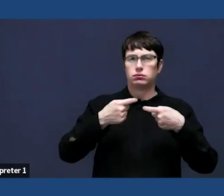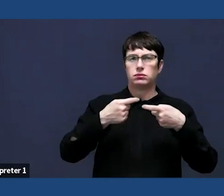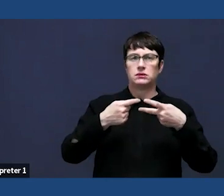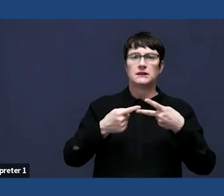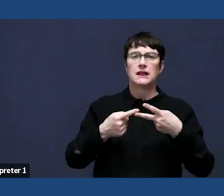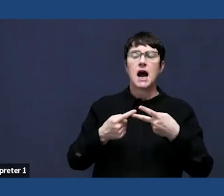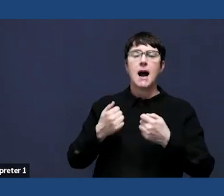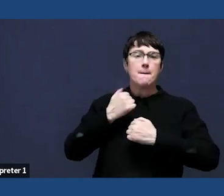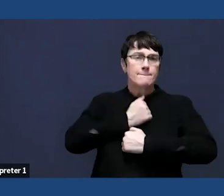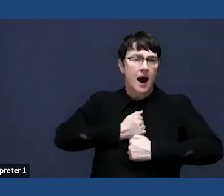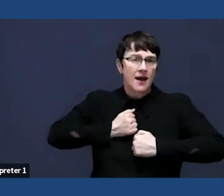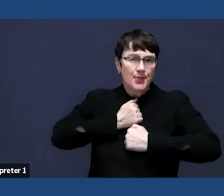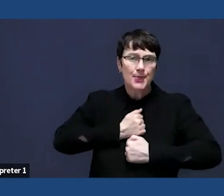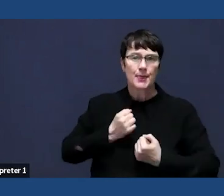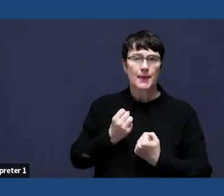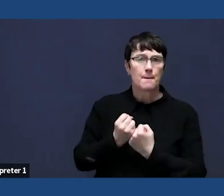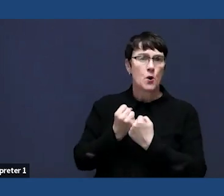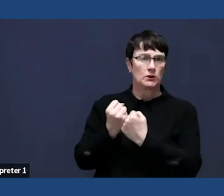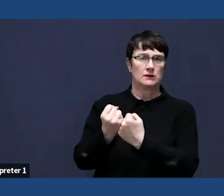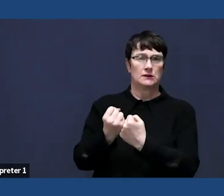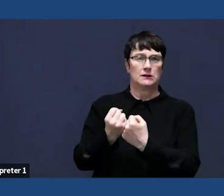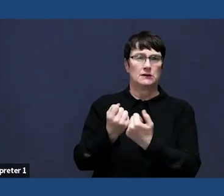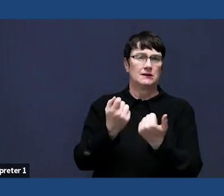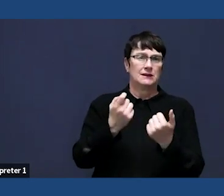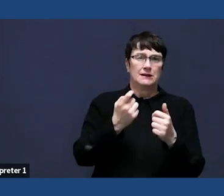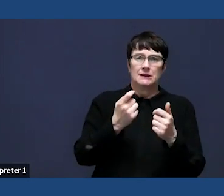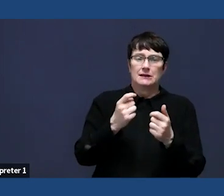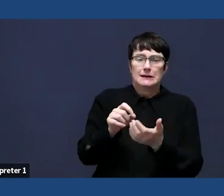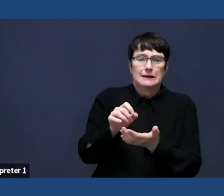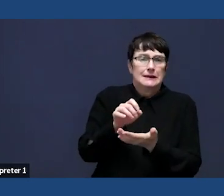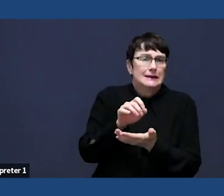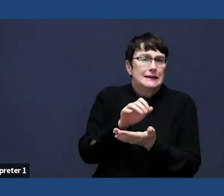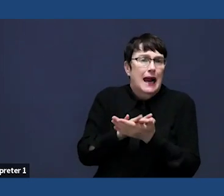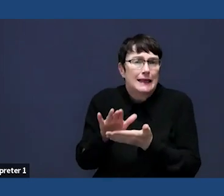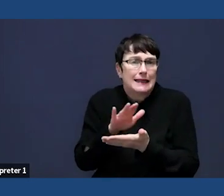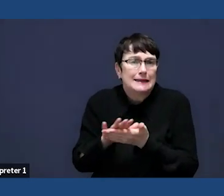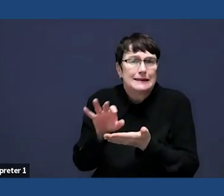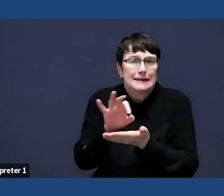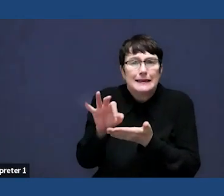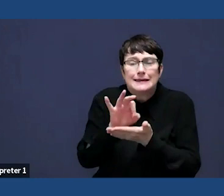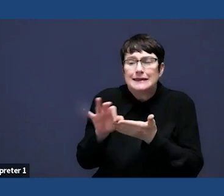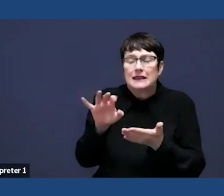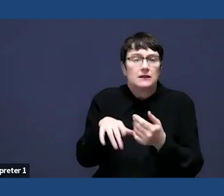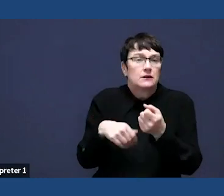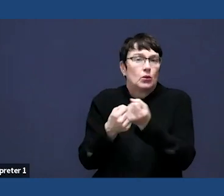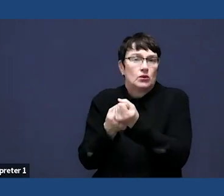But far too often those services they're not reimbursed. It's hard to bundle them together.